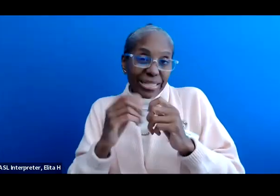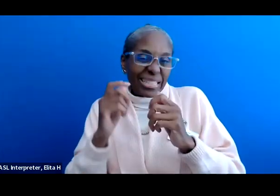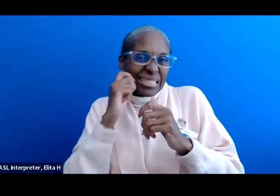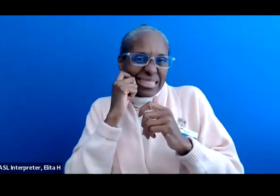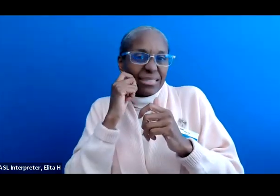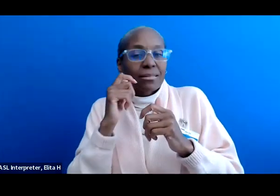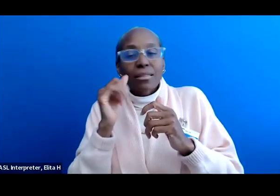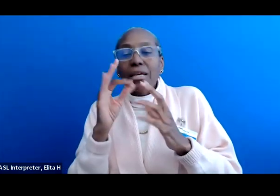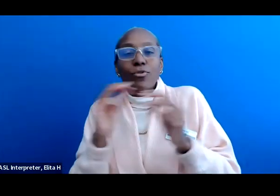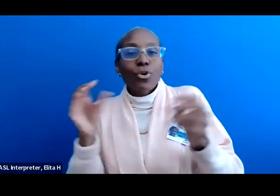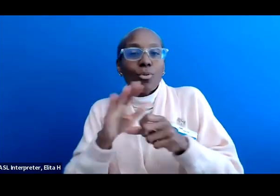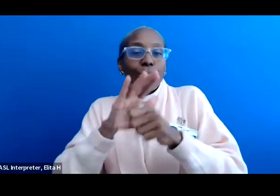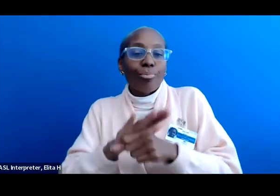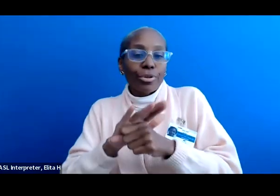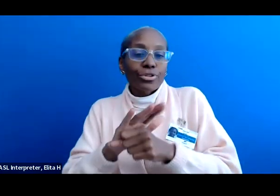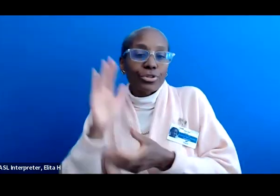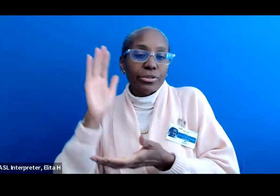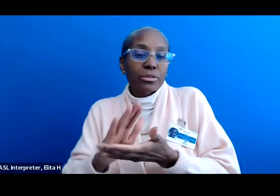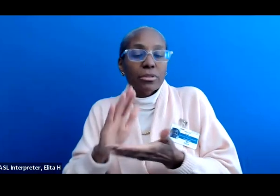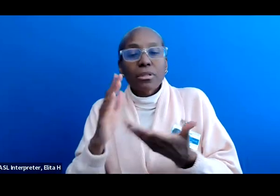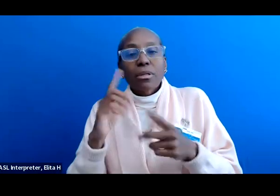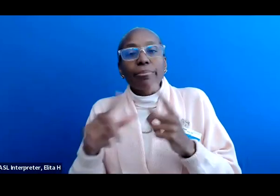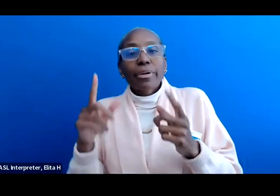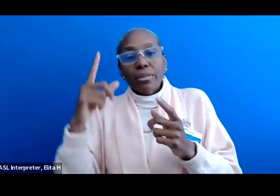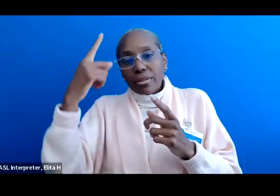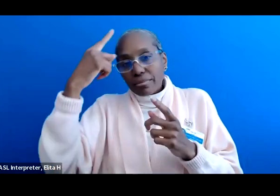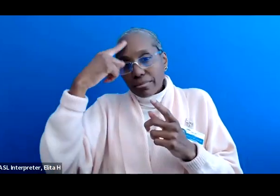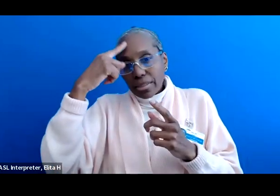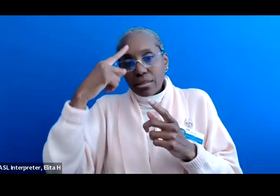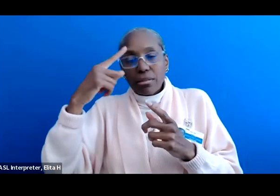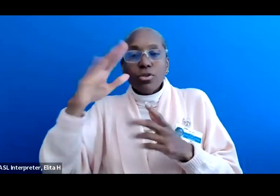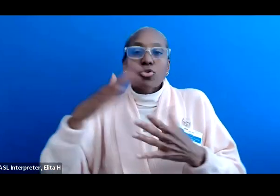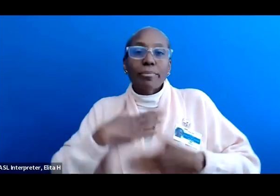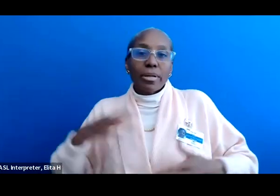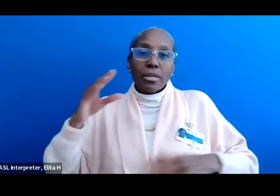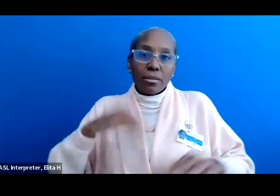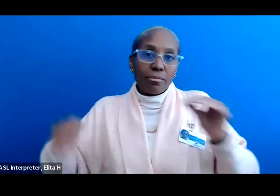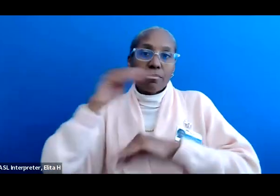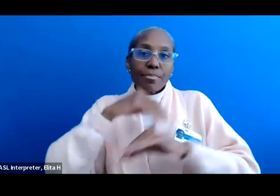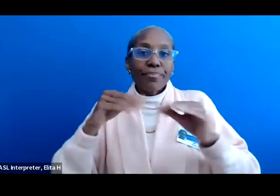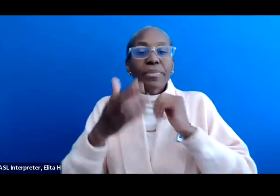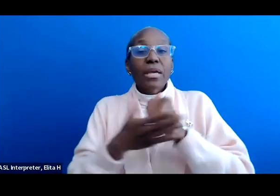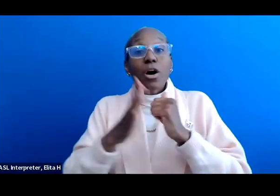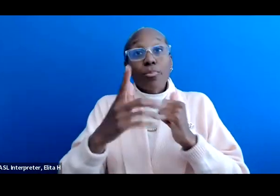Just the mental fact of moving your body can help your mental wellbeing.